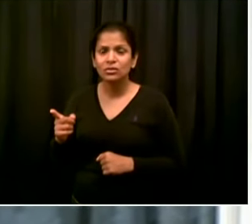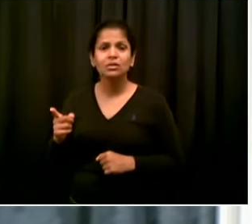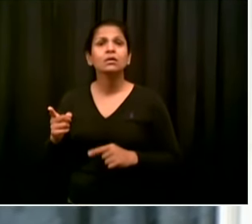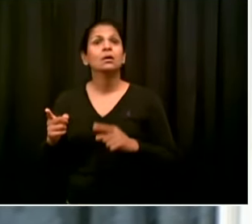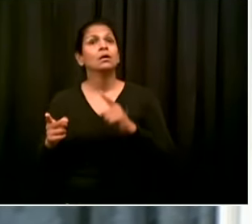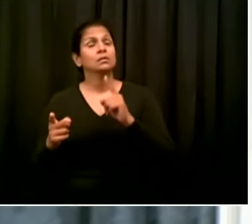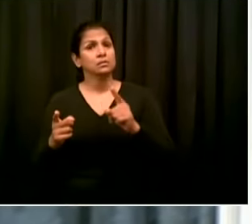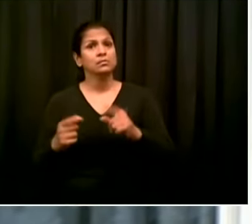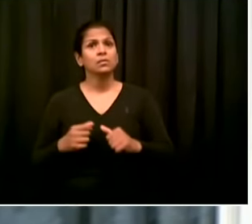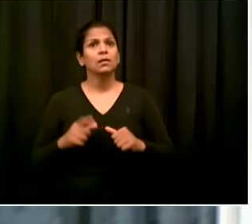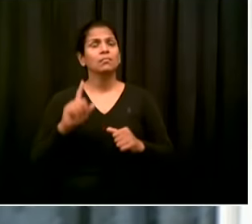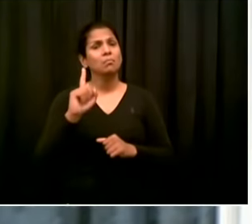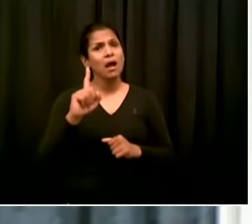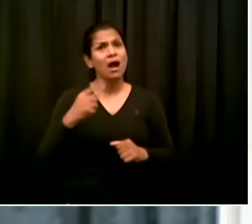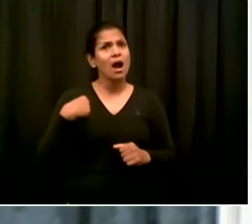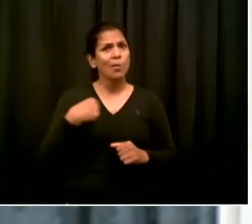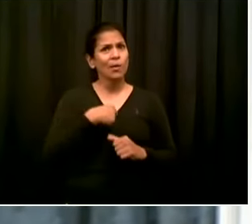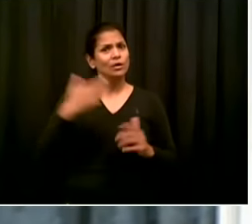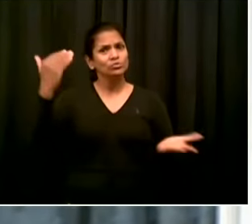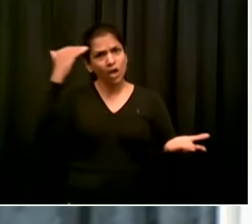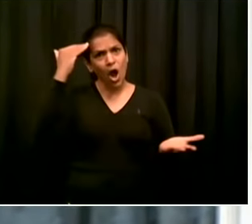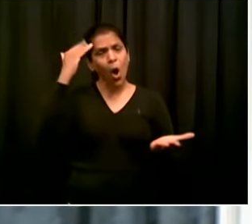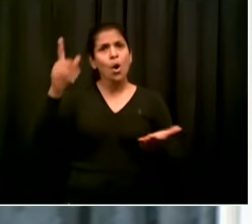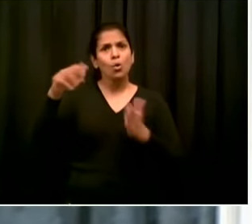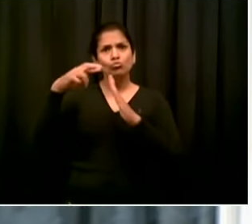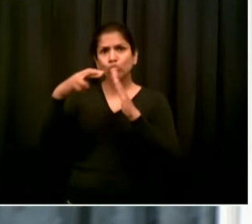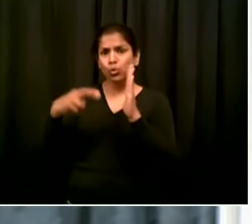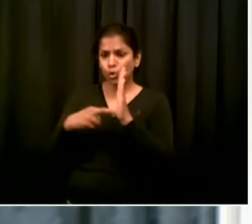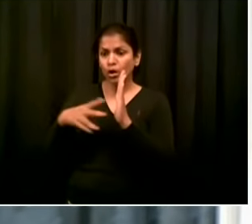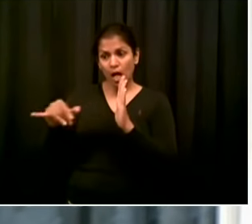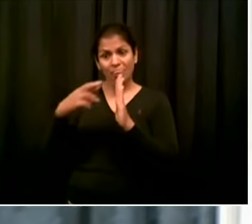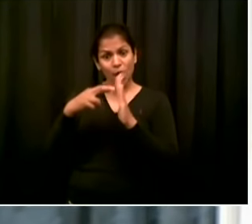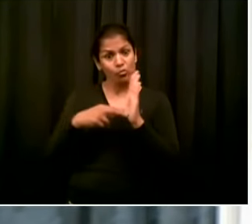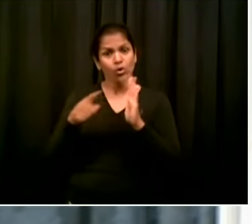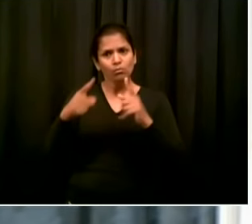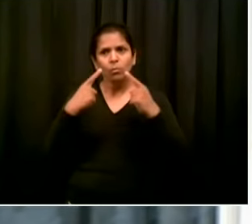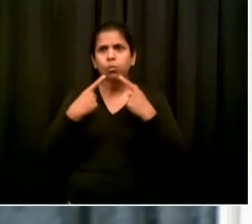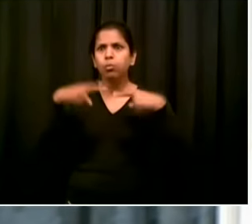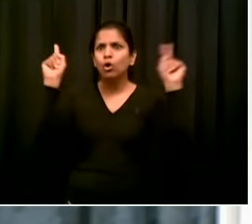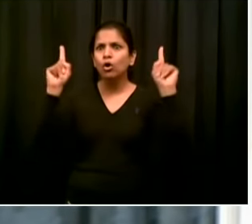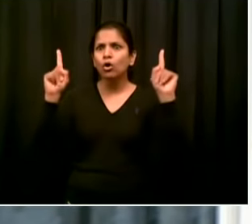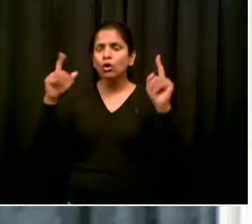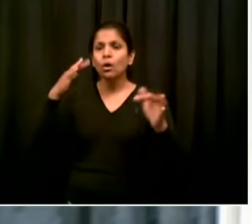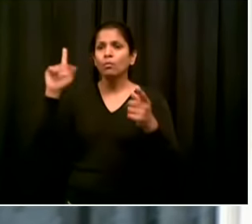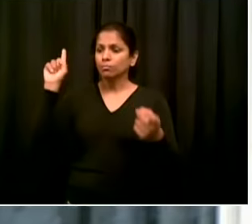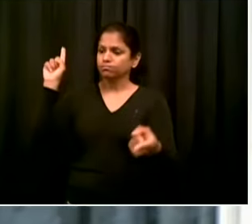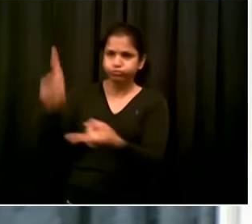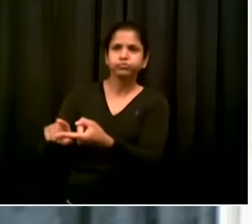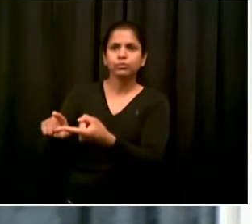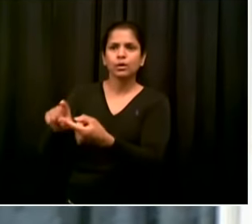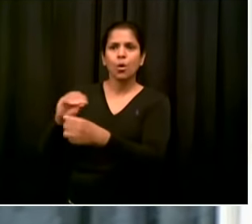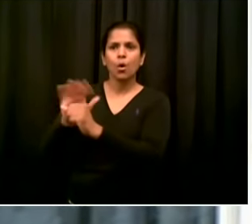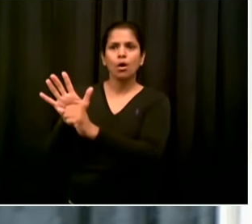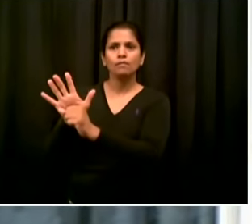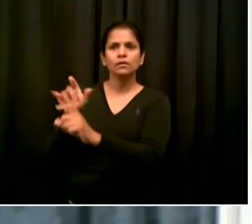ENCOUGRAING THE MAXIMUM TESTING IN THE COMMUNITY. BUT WE ARE WASK THE SPECIFIC NUMBERS BY ZIP